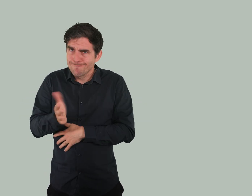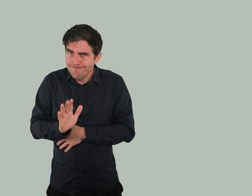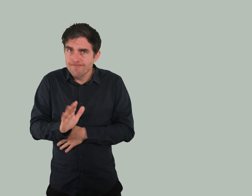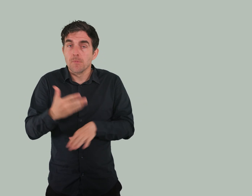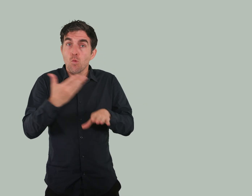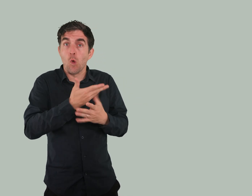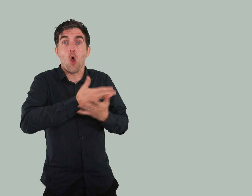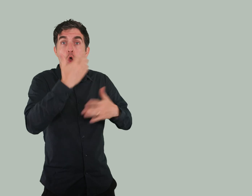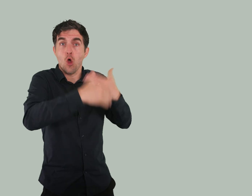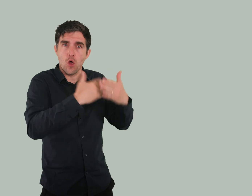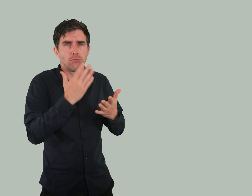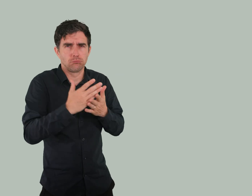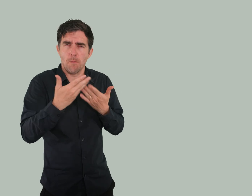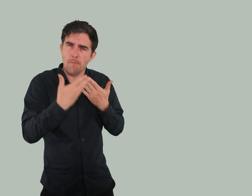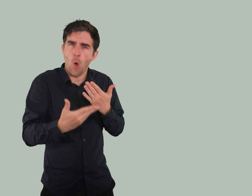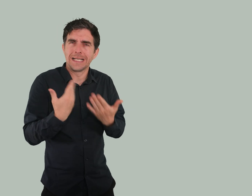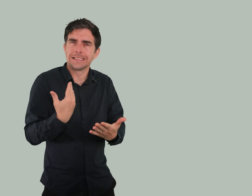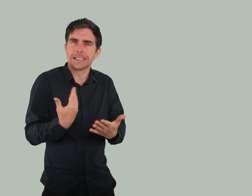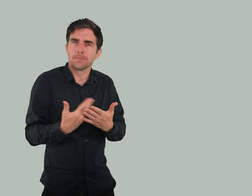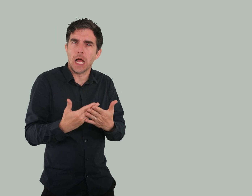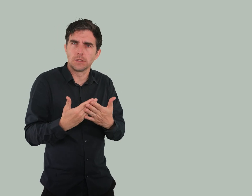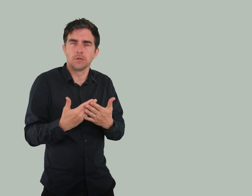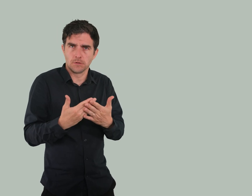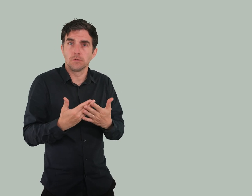A labour market that has become more demanding,